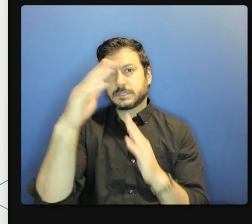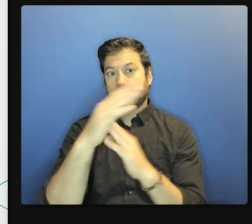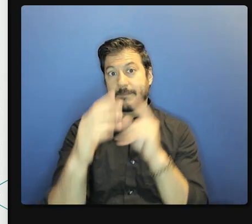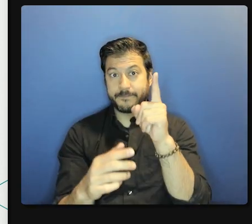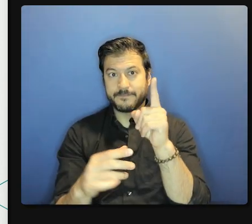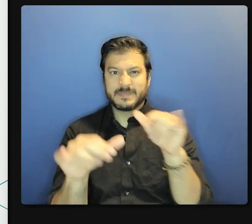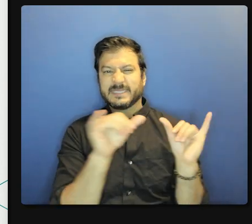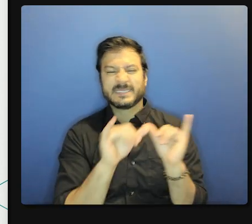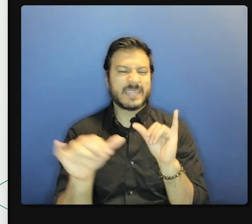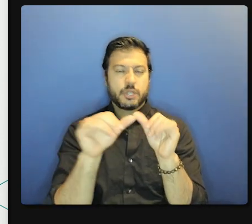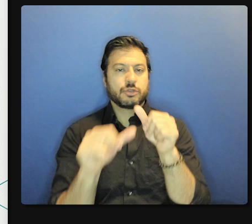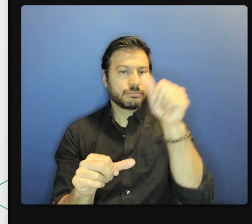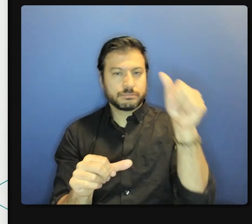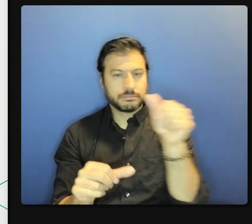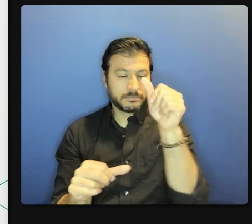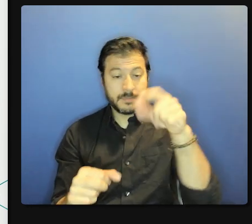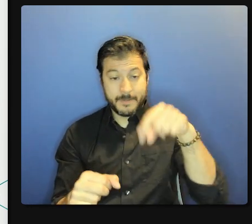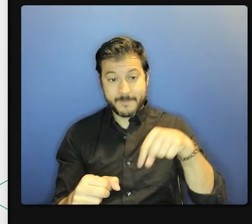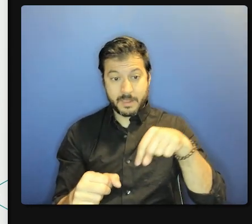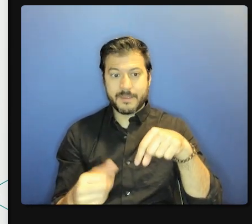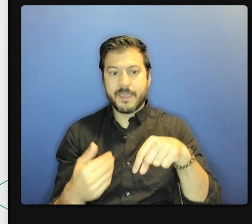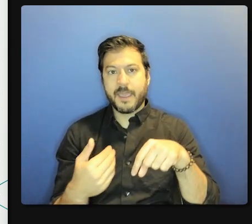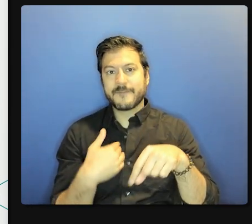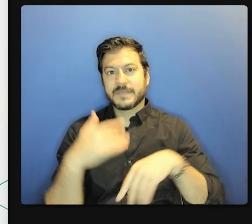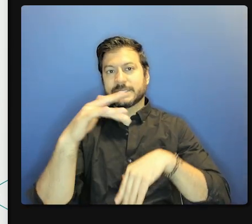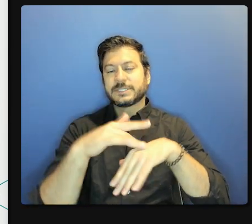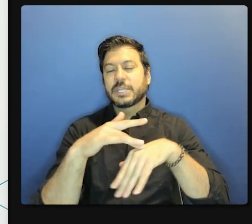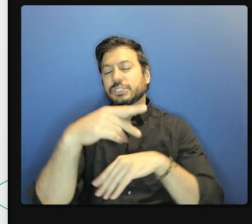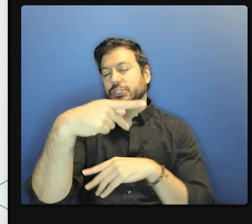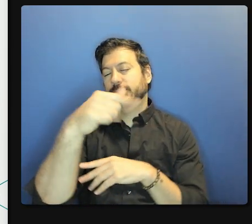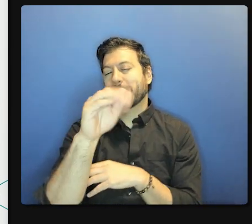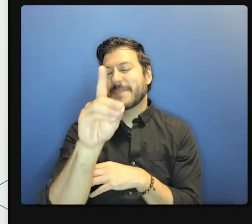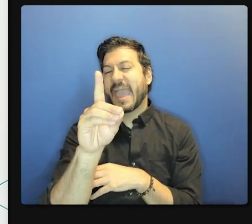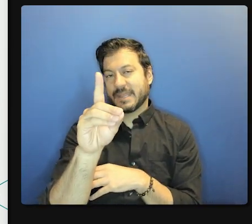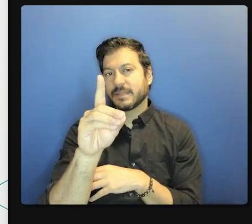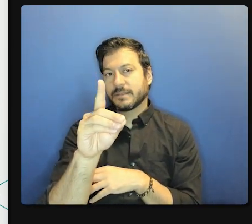On the top row is our standard joystick, on the bottom row our touchpad control.